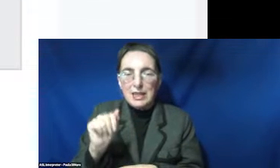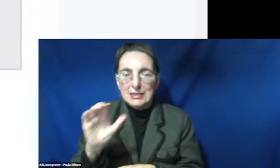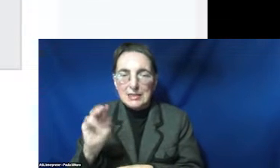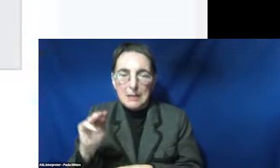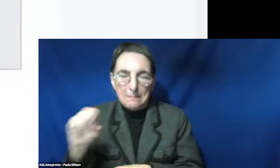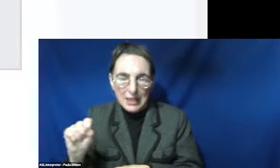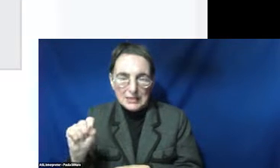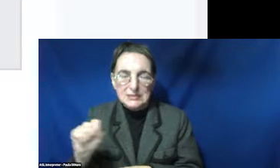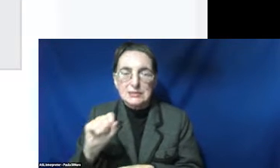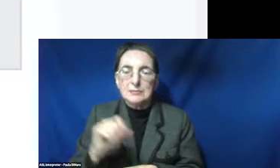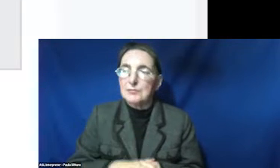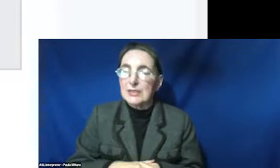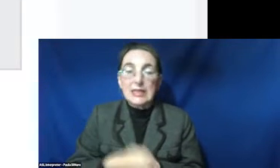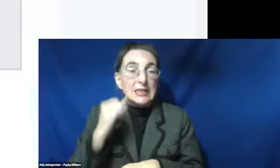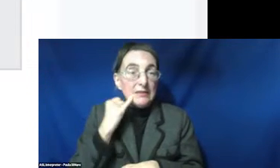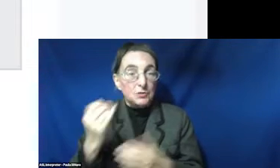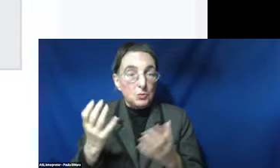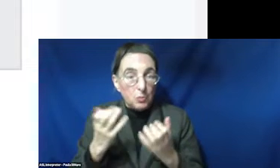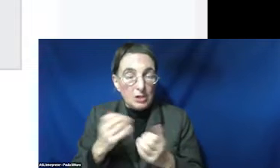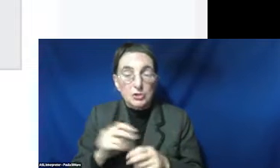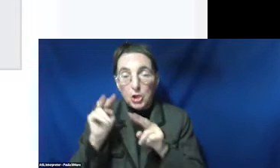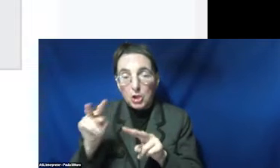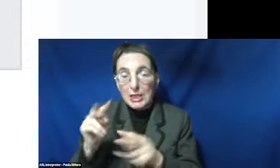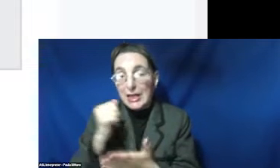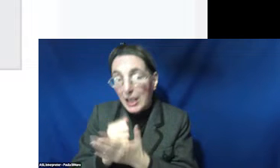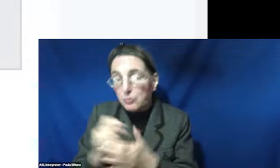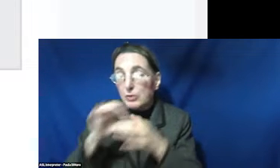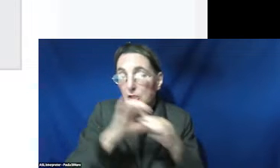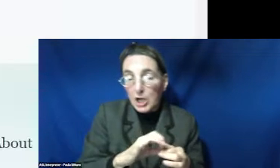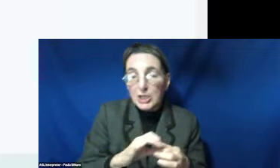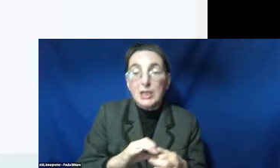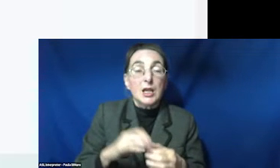What you want, if you want to look at help regarding proposal preparations, is About.